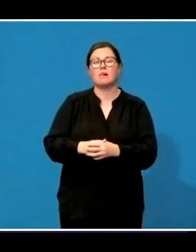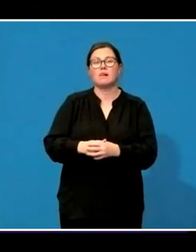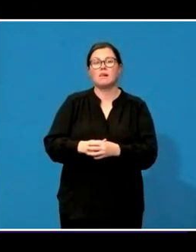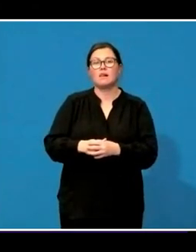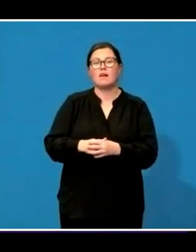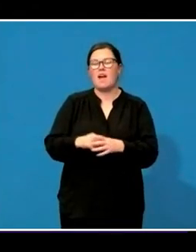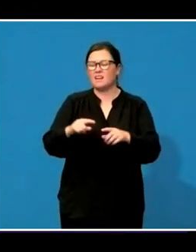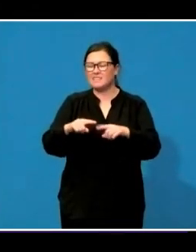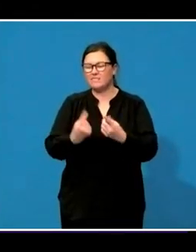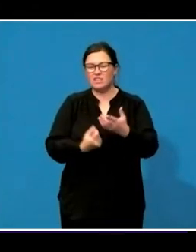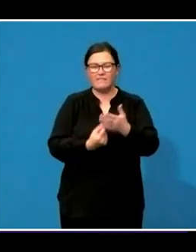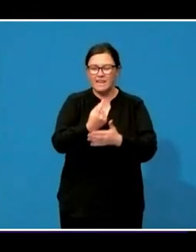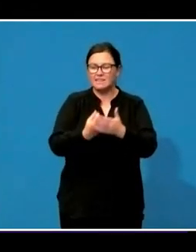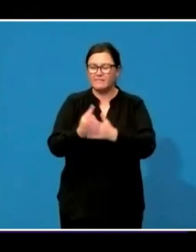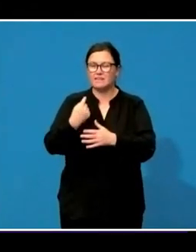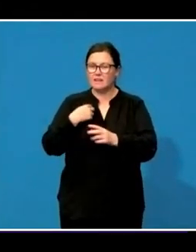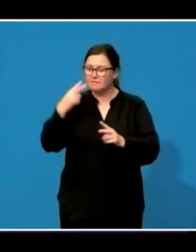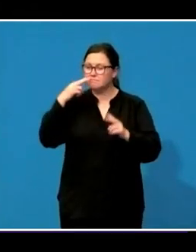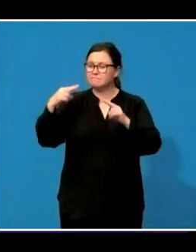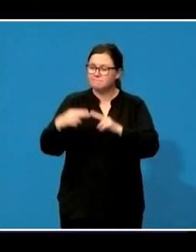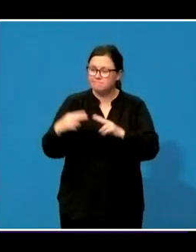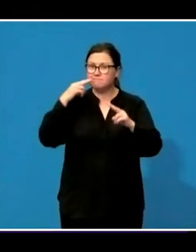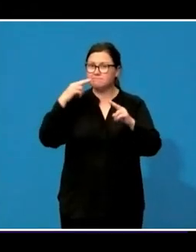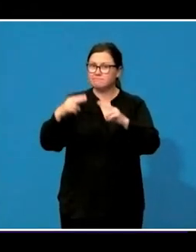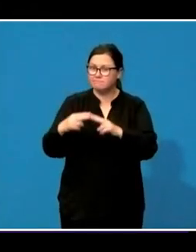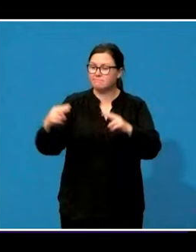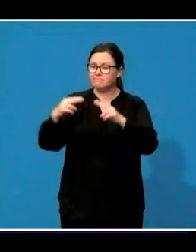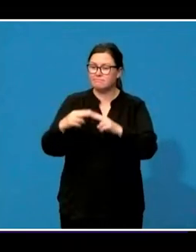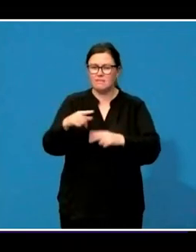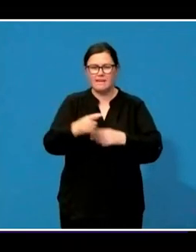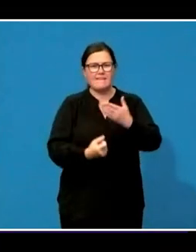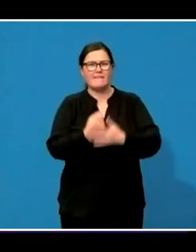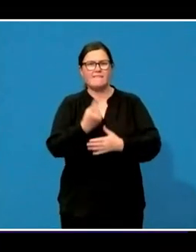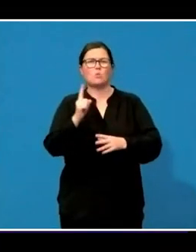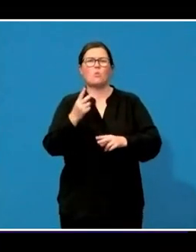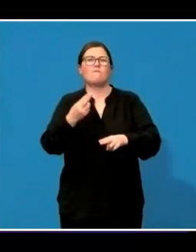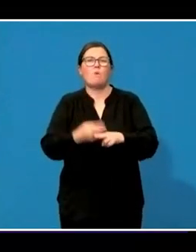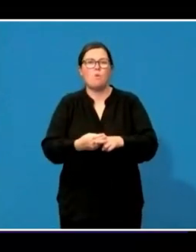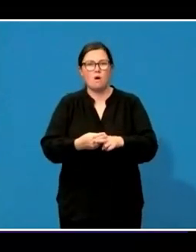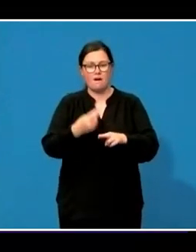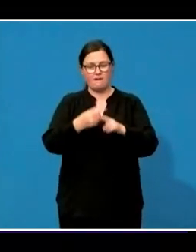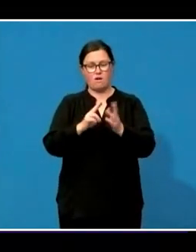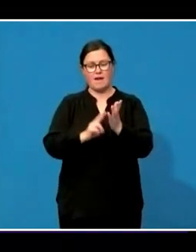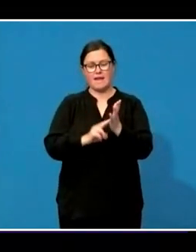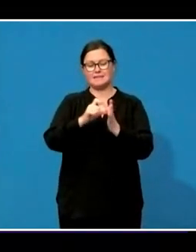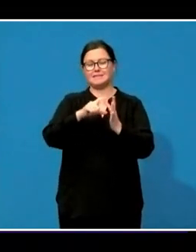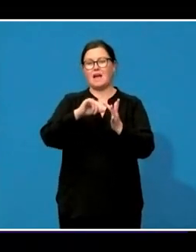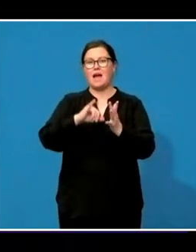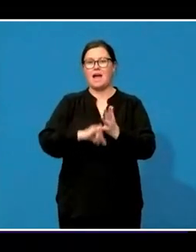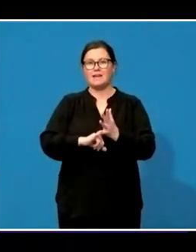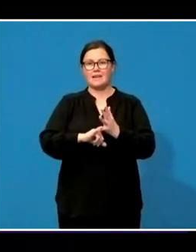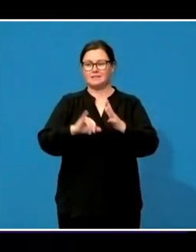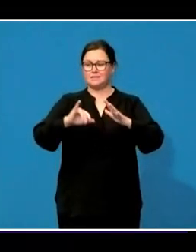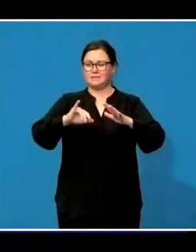were held in the Barkly to promote the NDIS coming to Tennant Creek and being, I suppose,